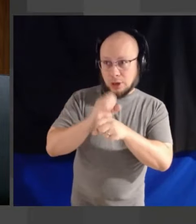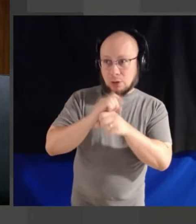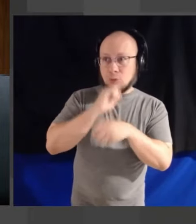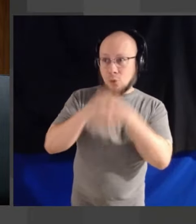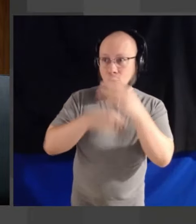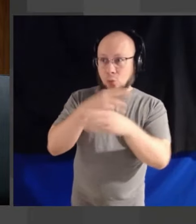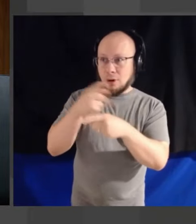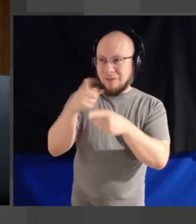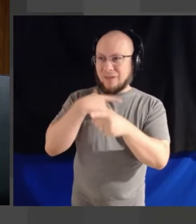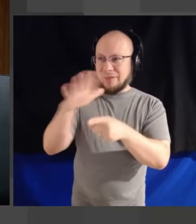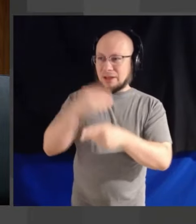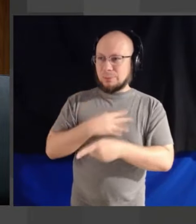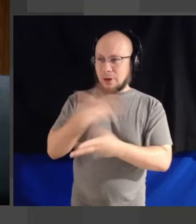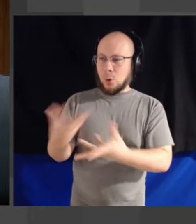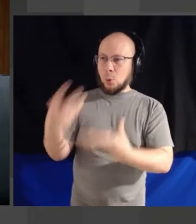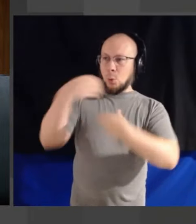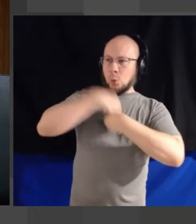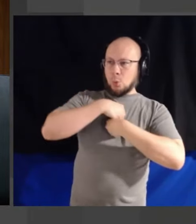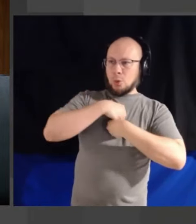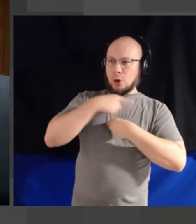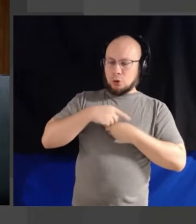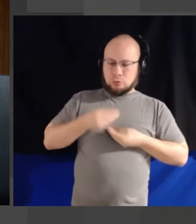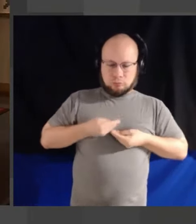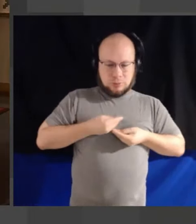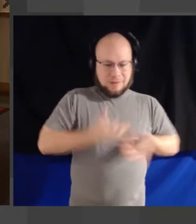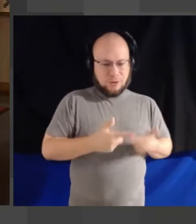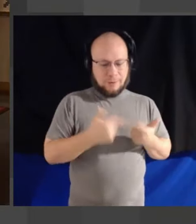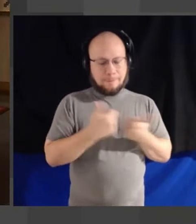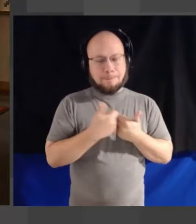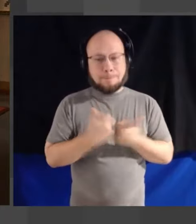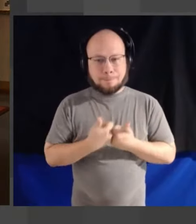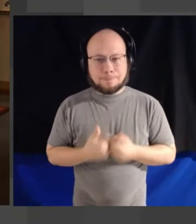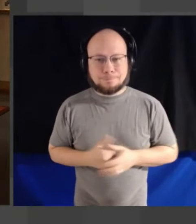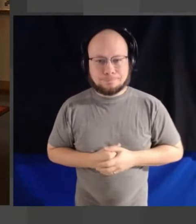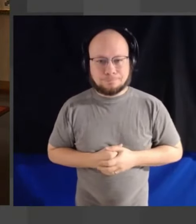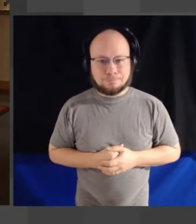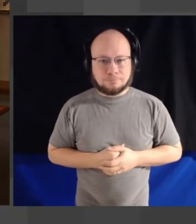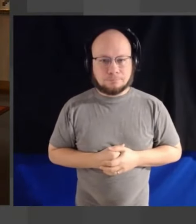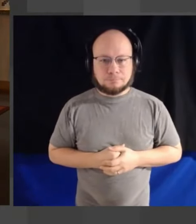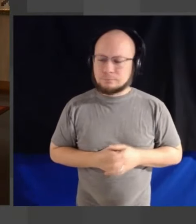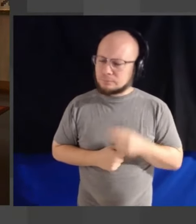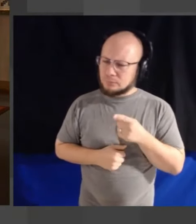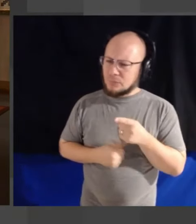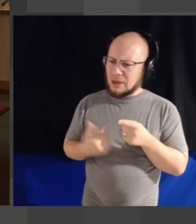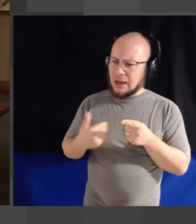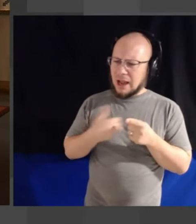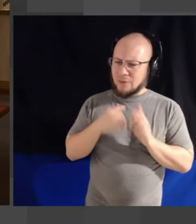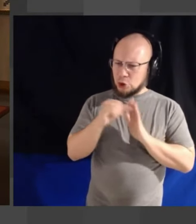THEIR PASSION STUCK TO ME AND IT WAS SO AMAZING TO LEARN MORE AND I'M EXCITED TO SEE WHERE IT GOES